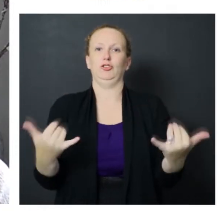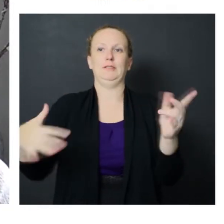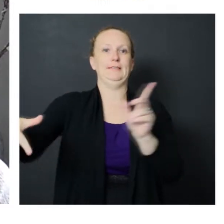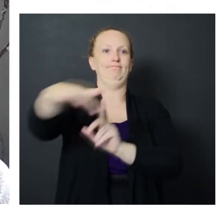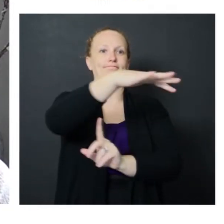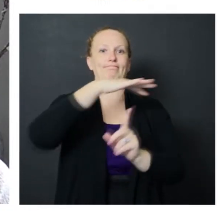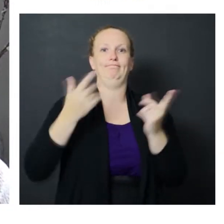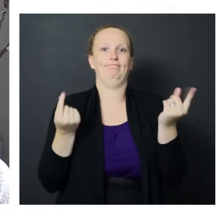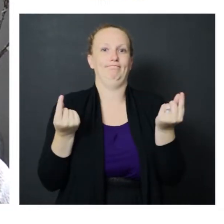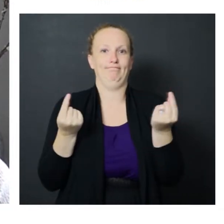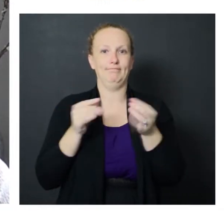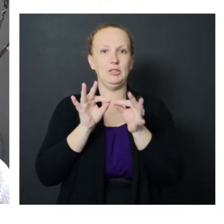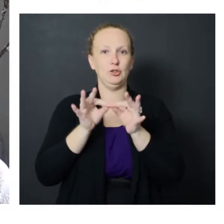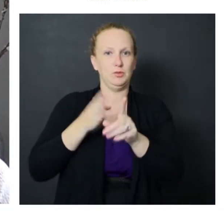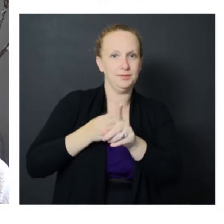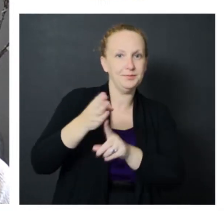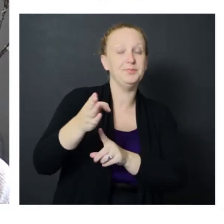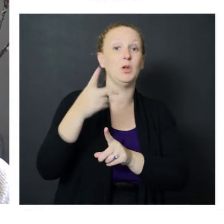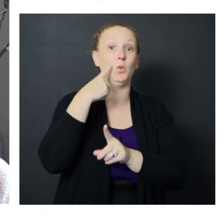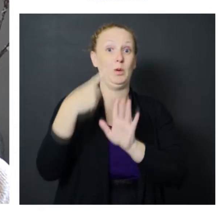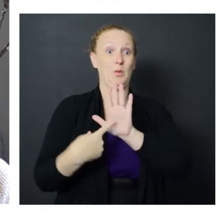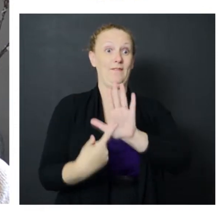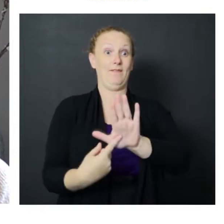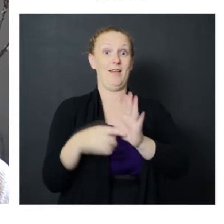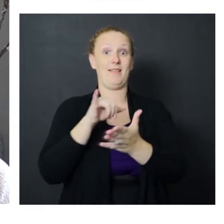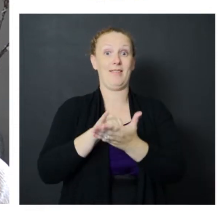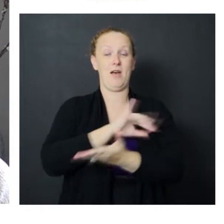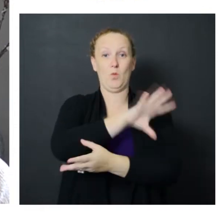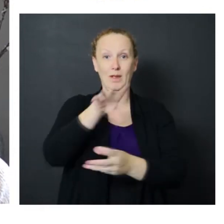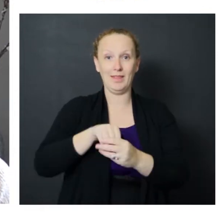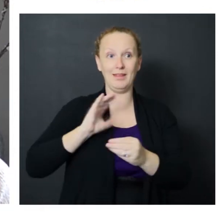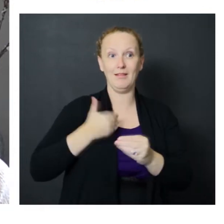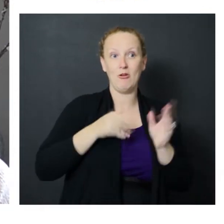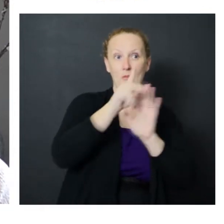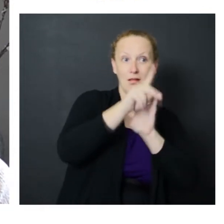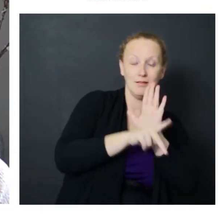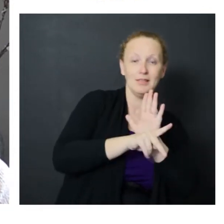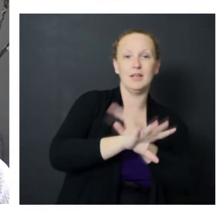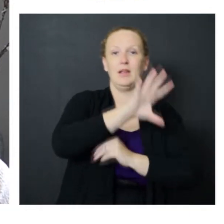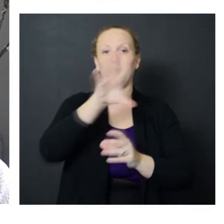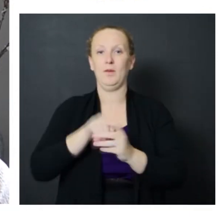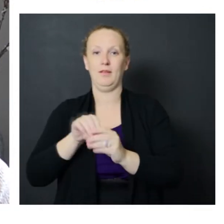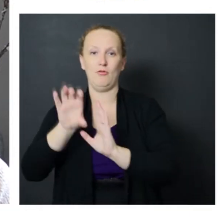And so, uh, we are an authority, but at the same time we'll learn from the